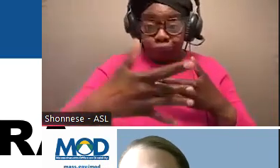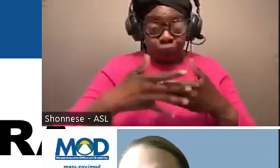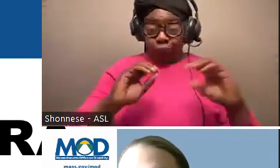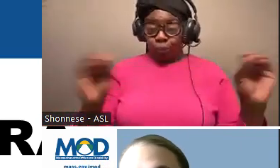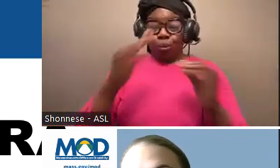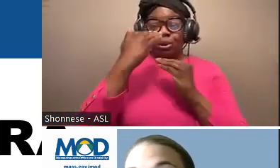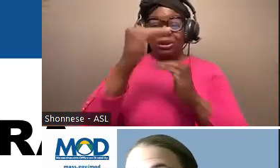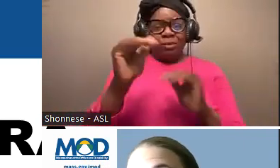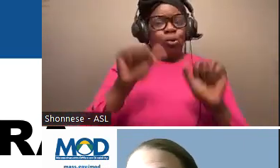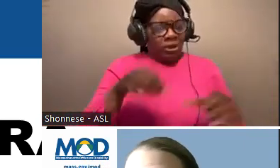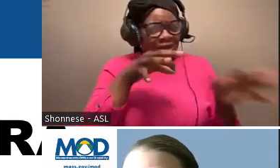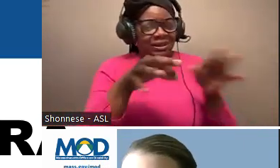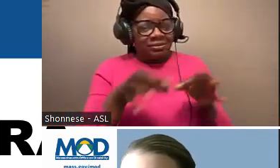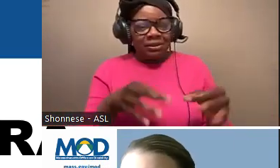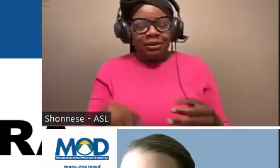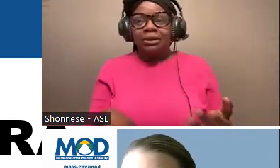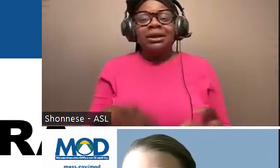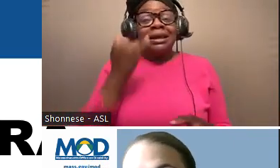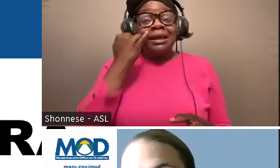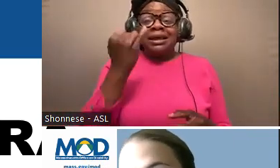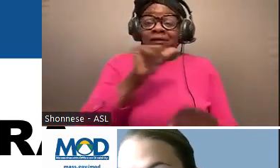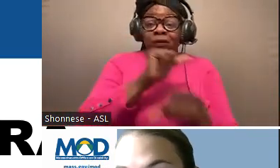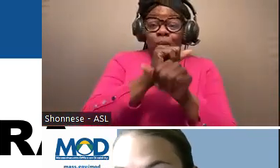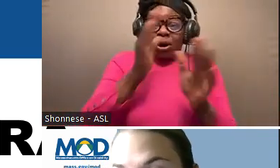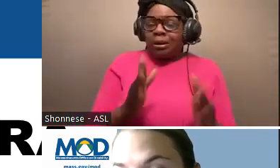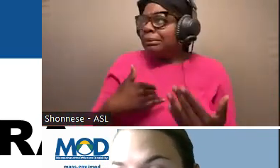someone says I don't know when I can come back. And that's usually what you hear.